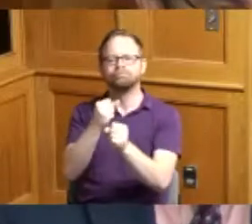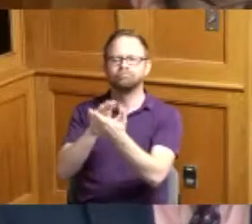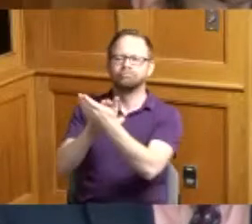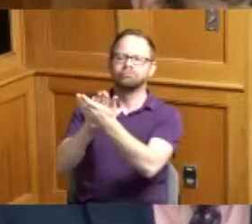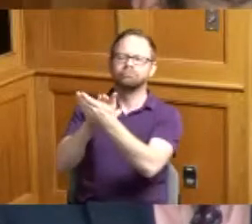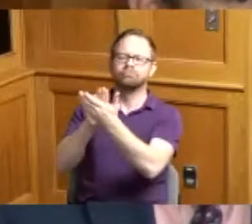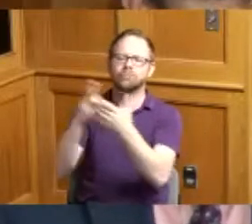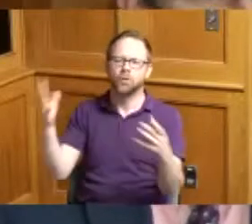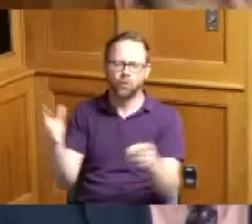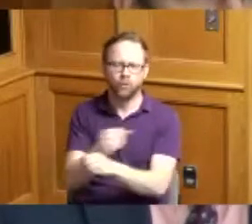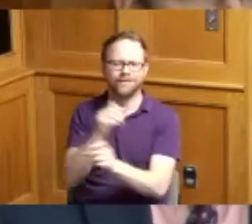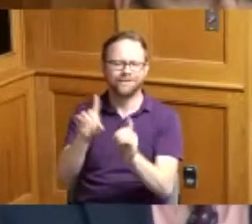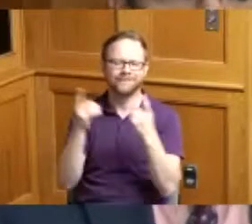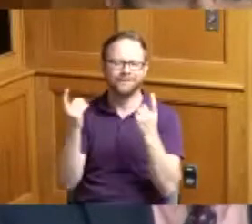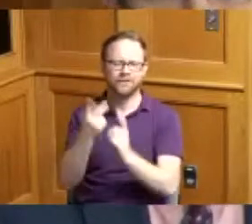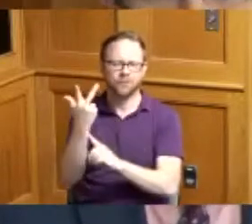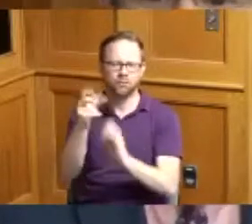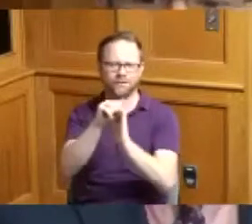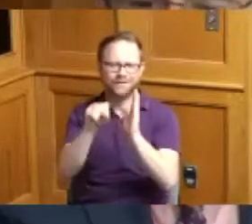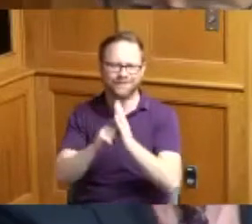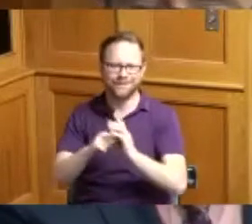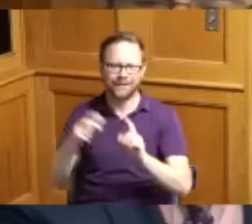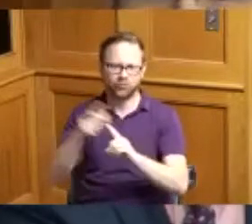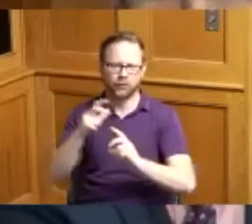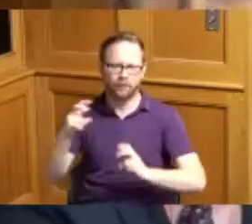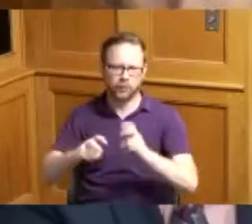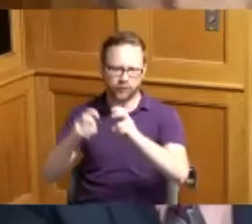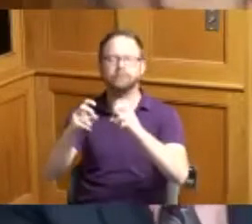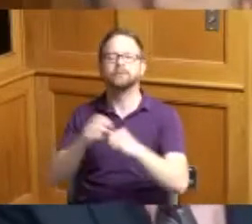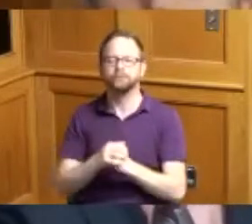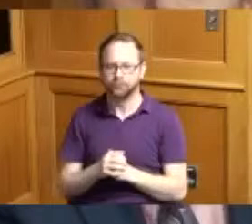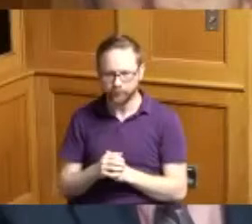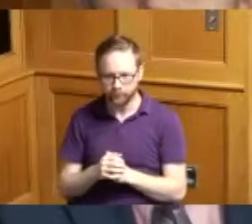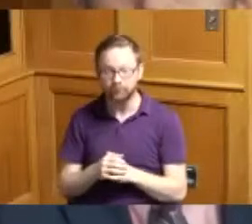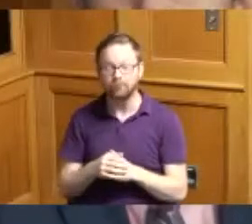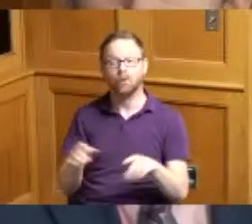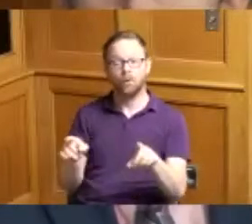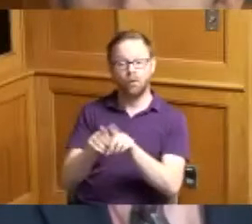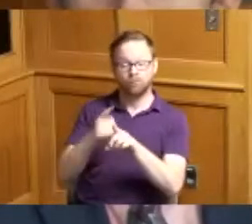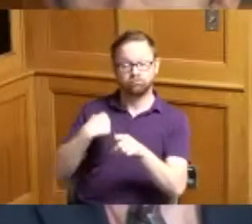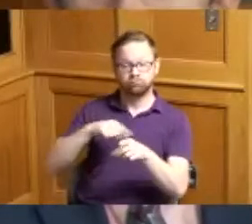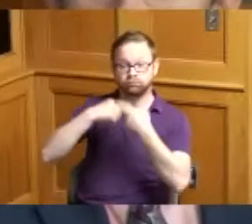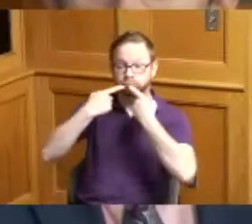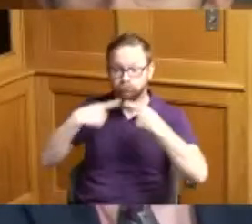Division III state championship and be it further proclaimed that the Board of County Commissioners